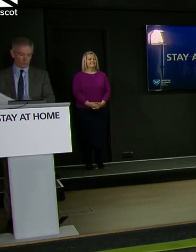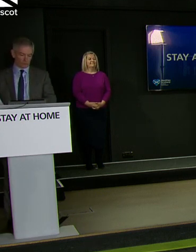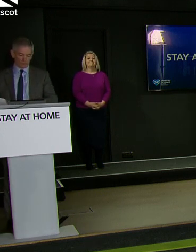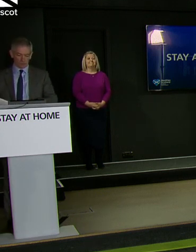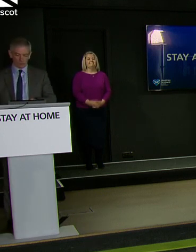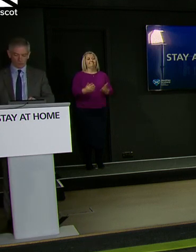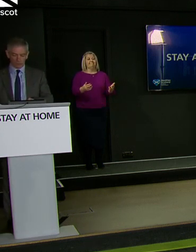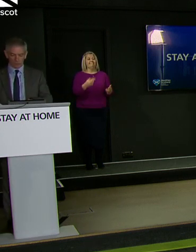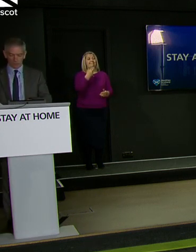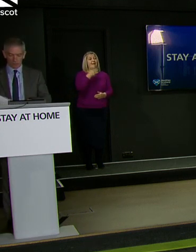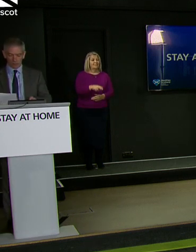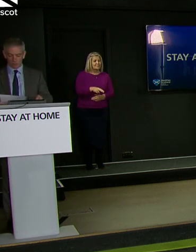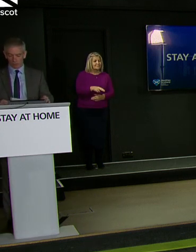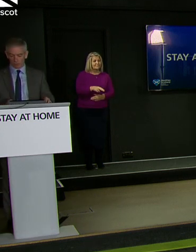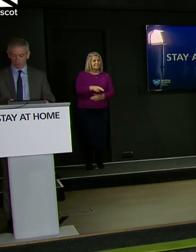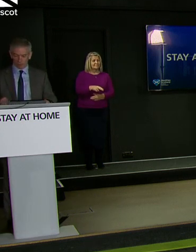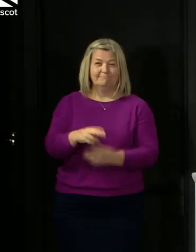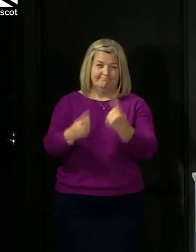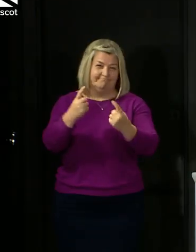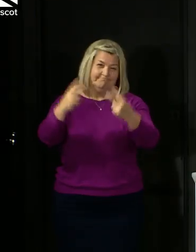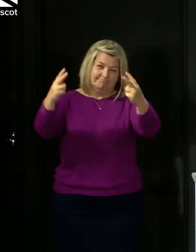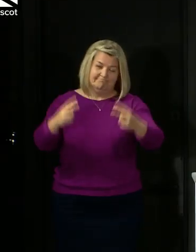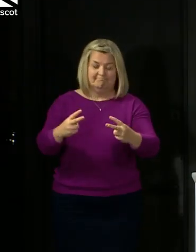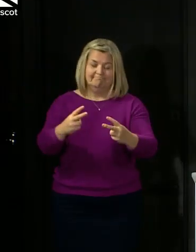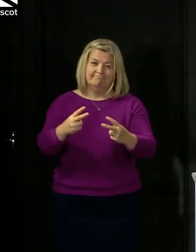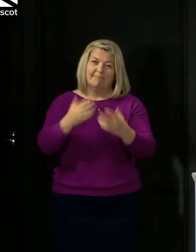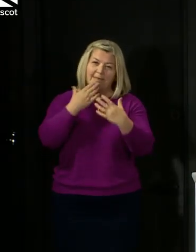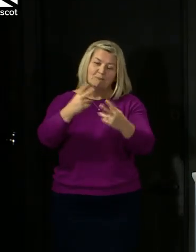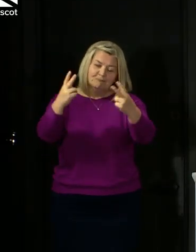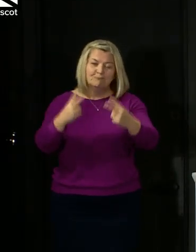Good afternoon. Thanks for joining us for today's briefing.